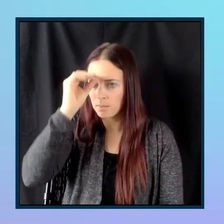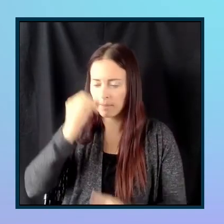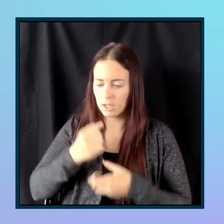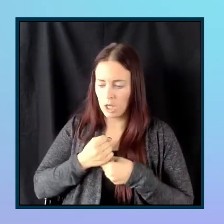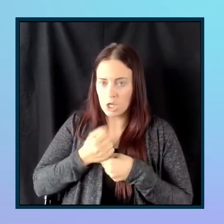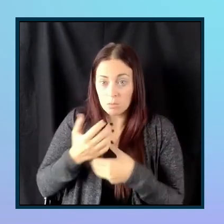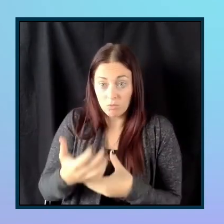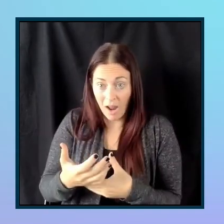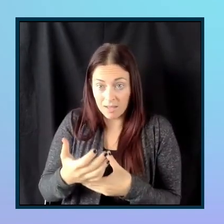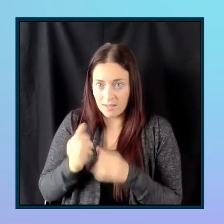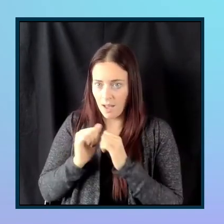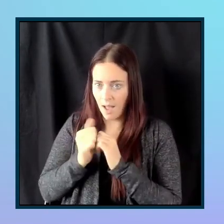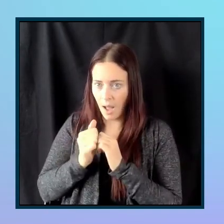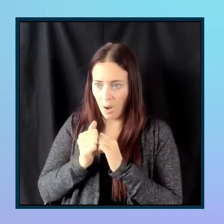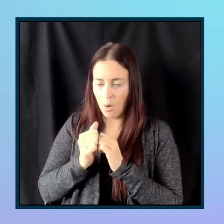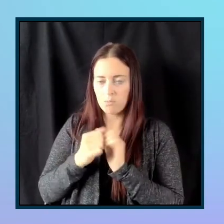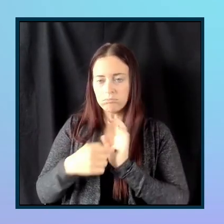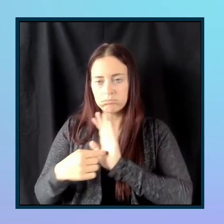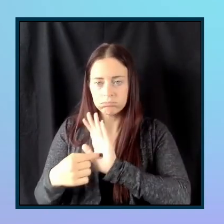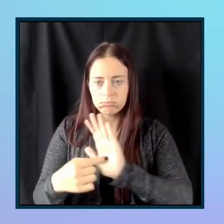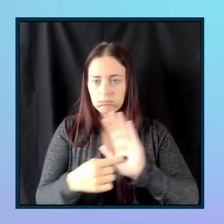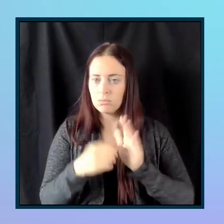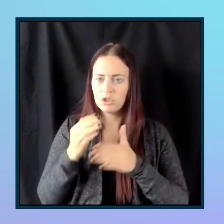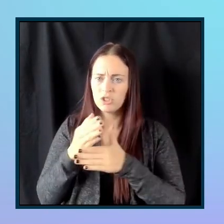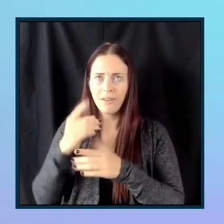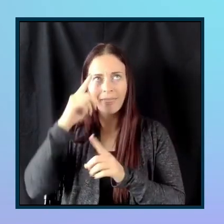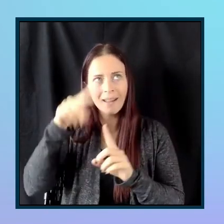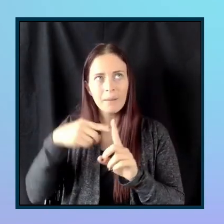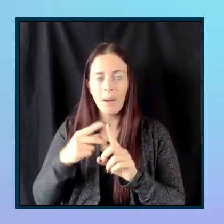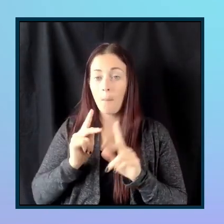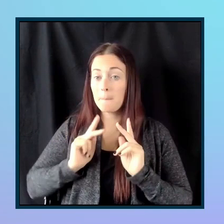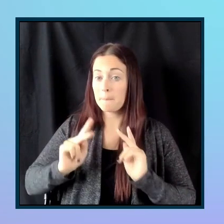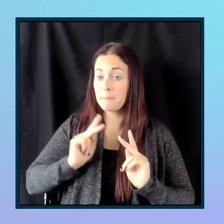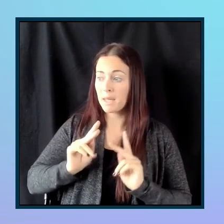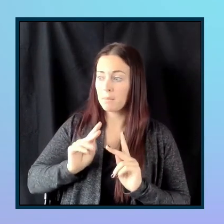Just think about people in your own family, if they have a disability,